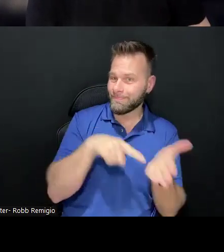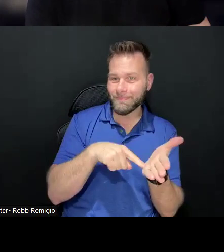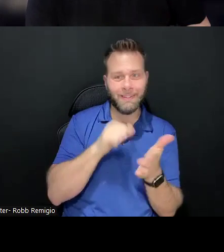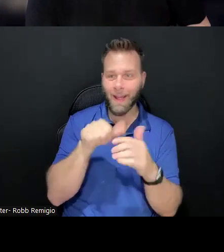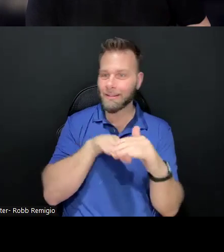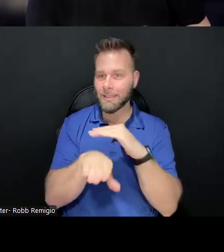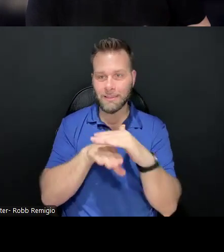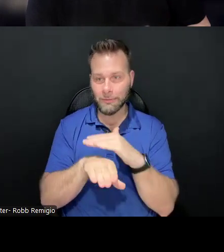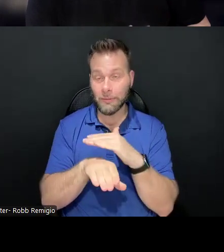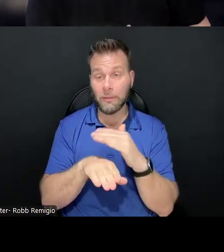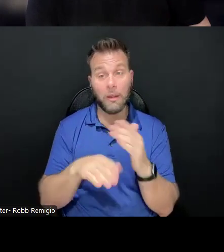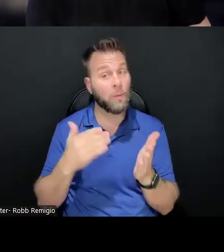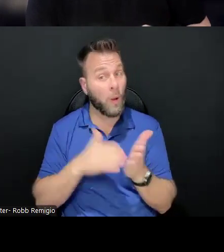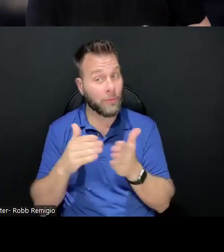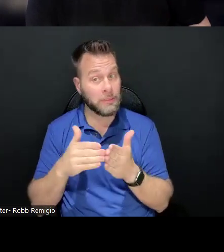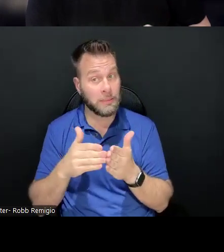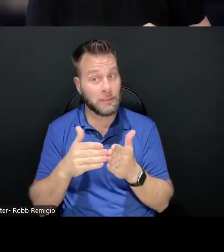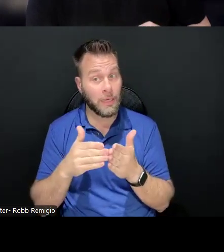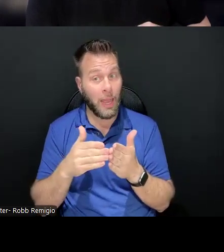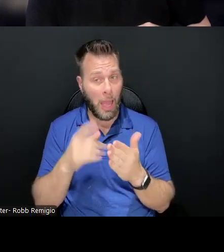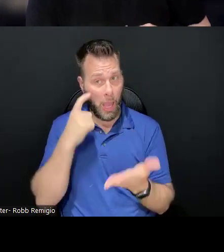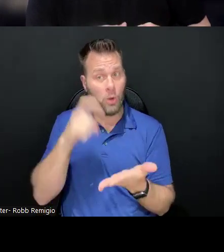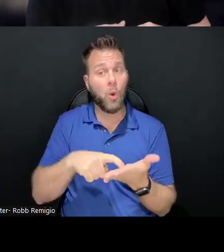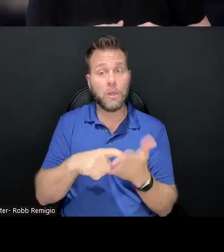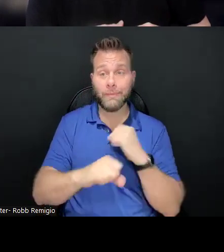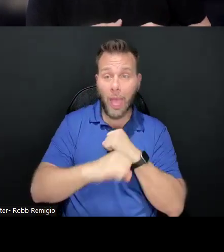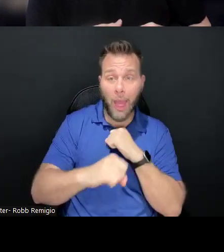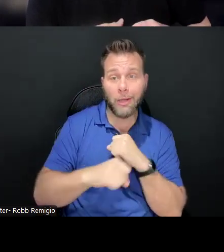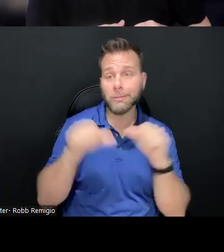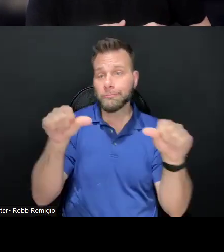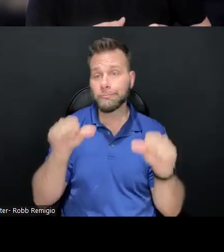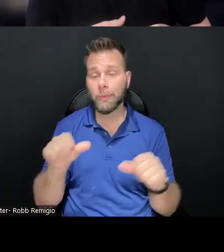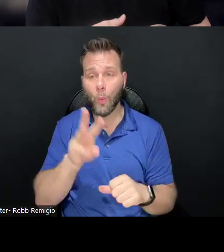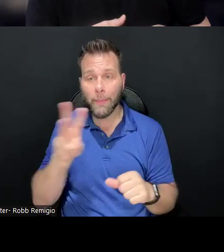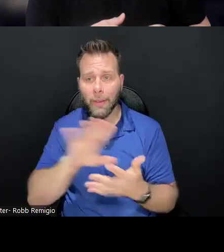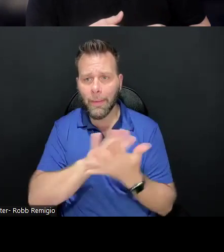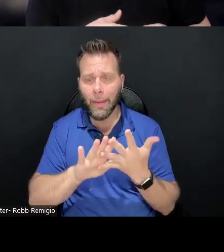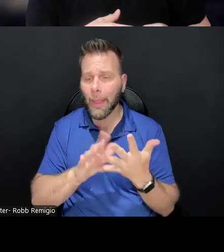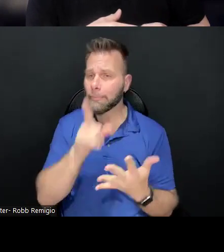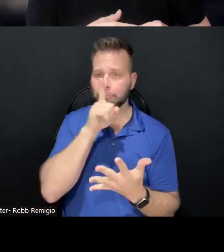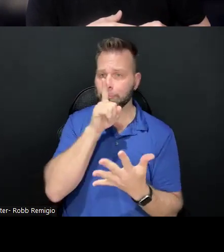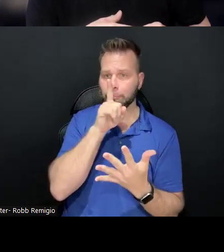make an assumption that it is Very often I still see things being put out without any thought about, you know,